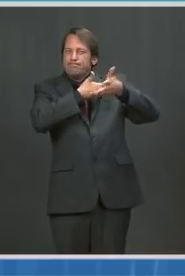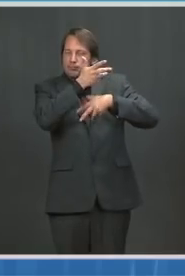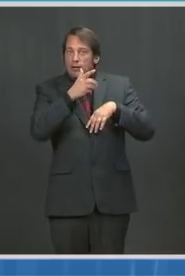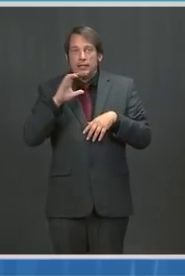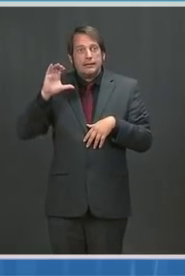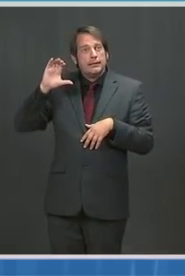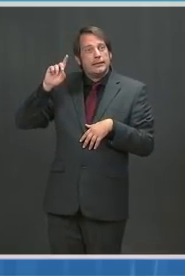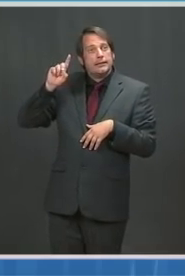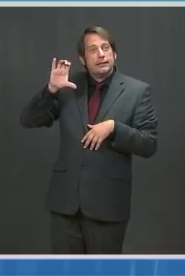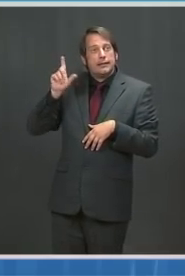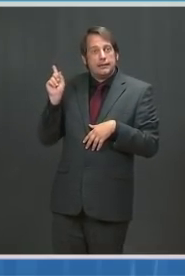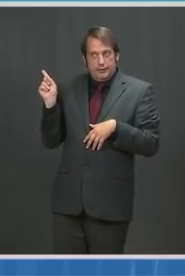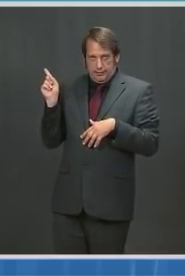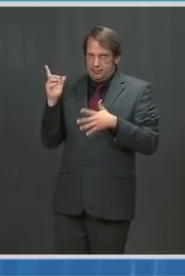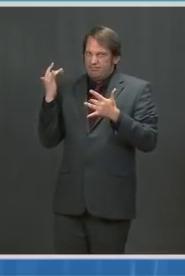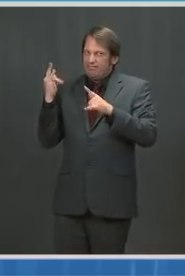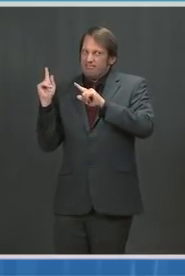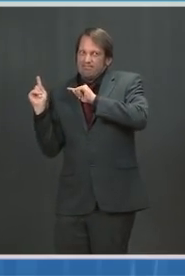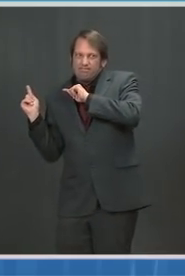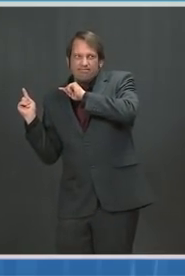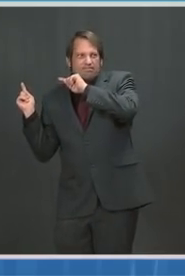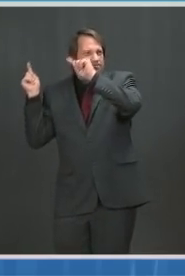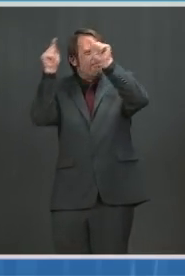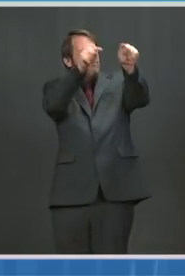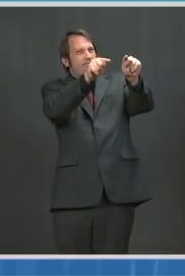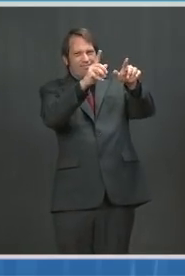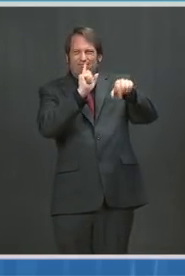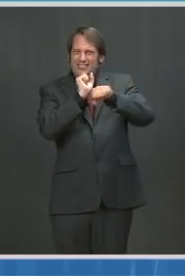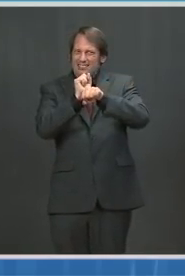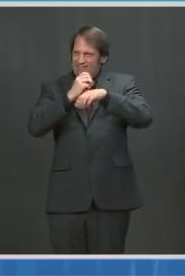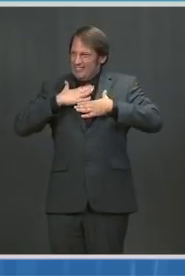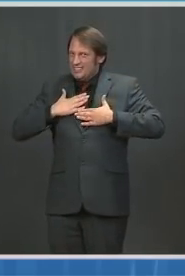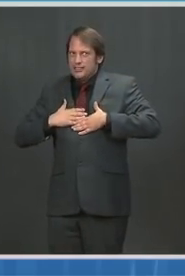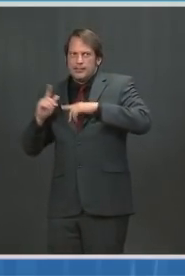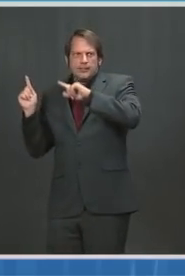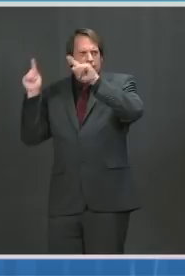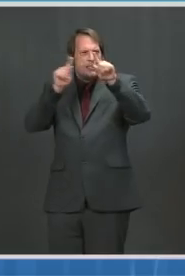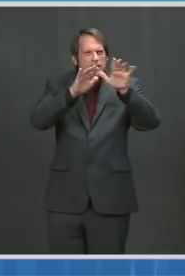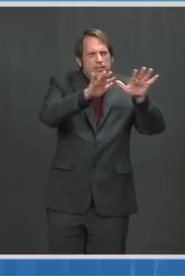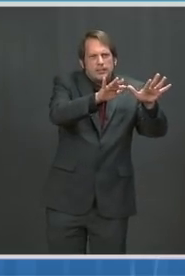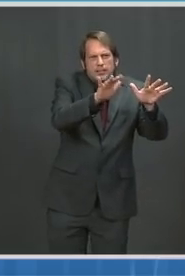working to assess outbreaks in correctional facilities. We're working to facilitate increased testing that